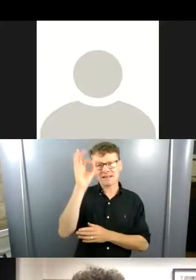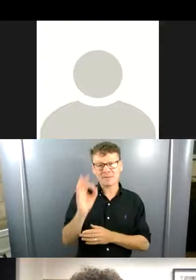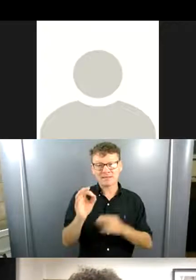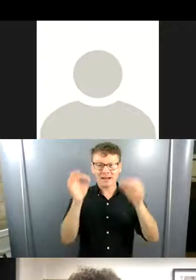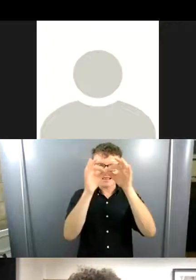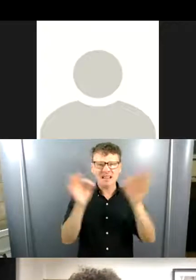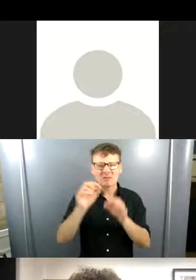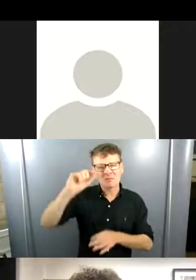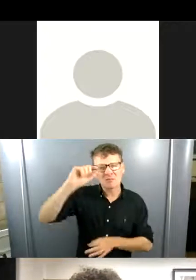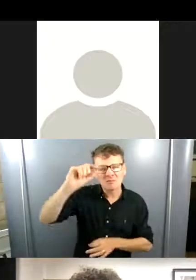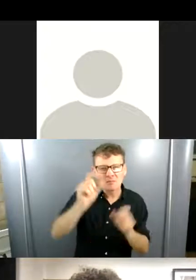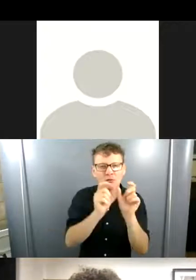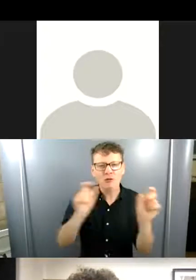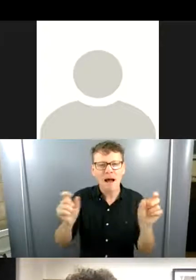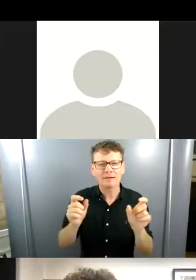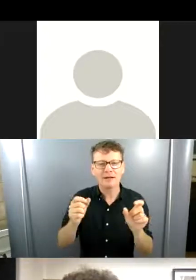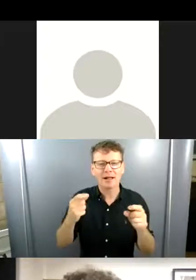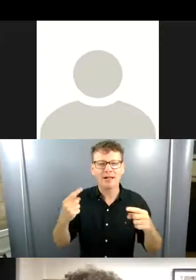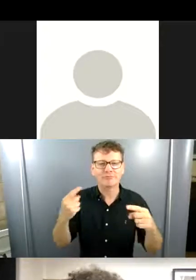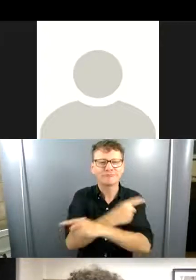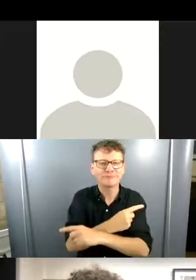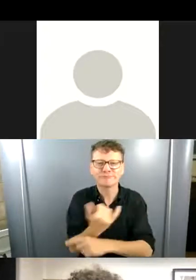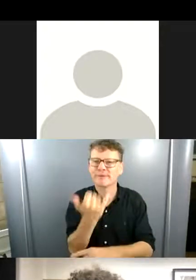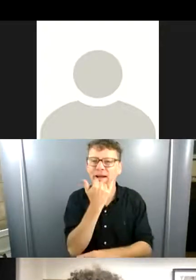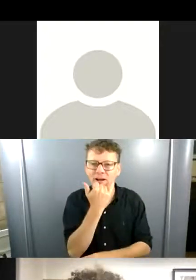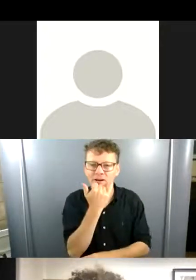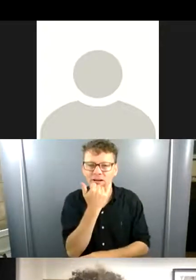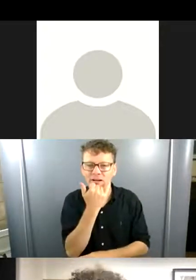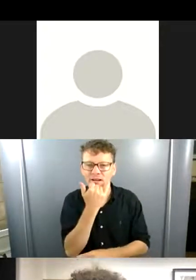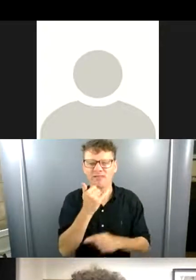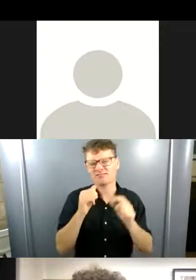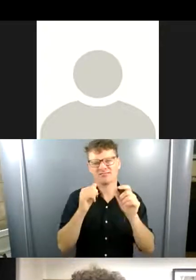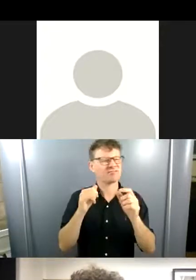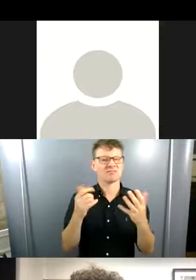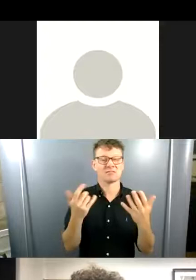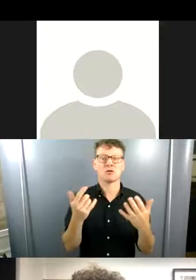morphology or in the noun phrase agreement so it might have been in gender agreement it might have